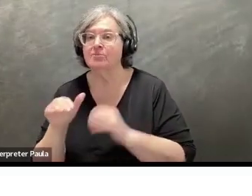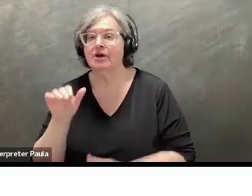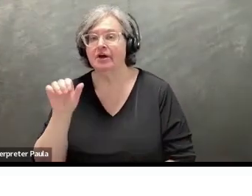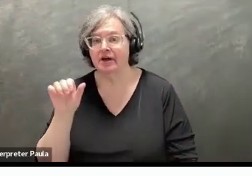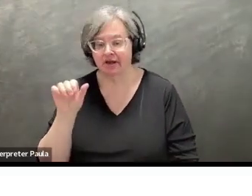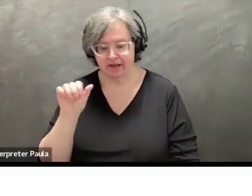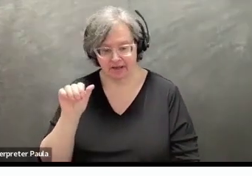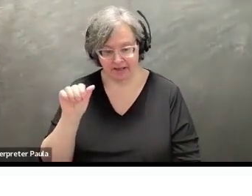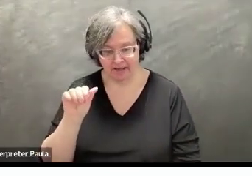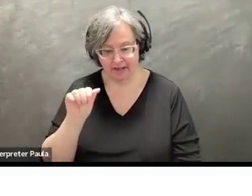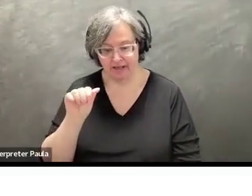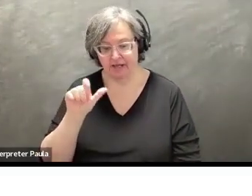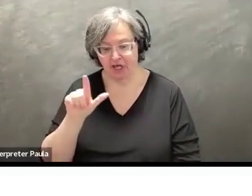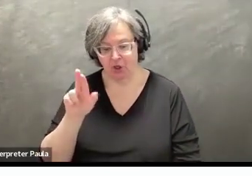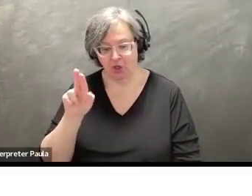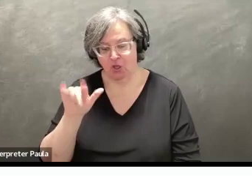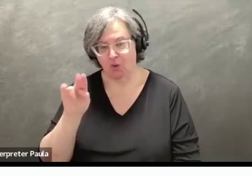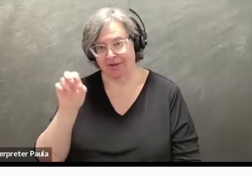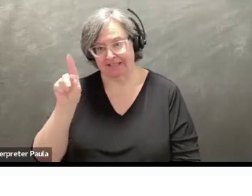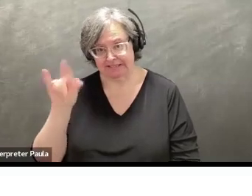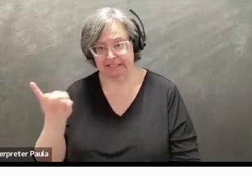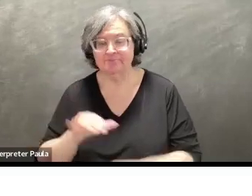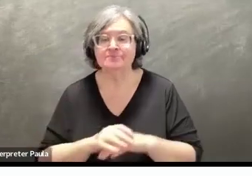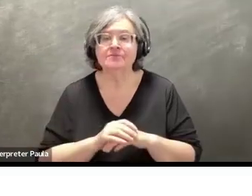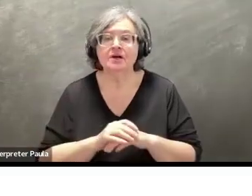not officially approved for continuing education units.